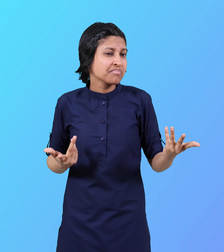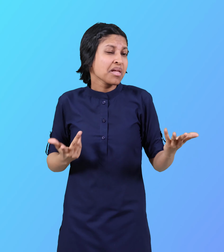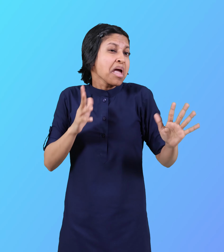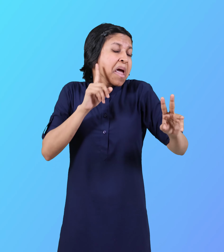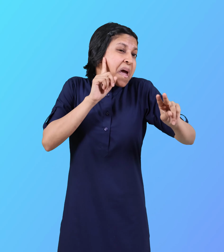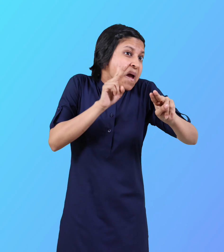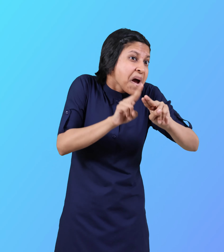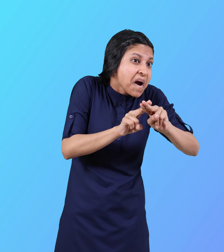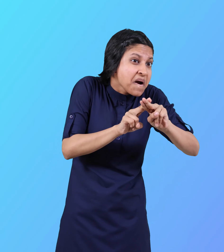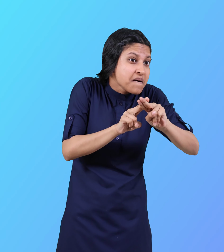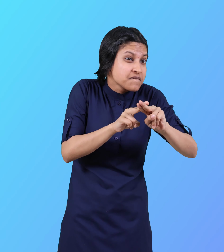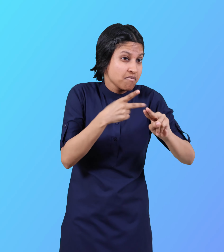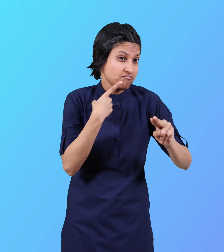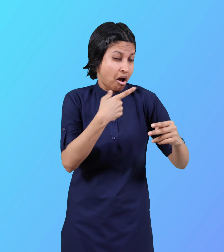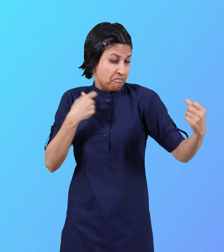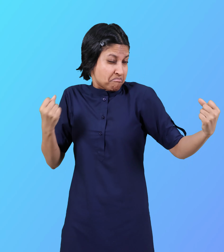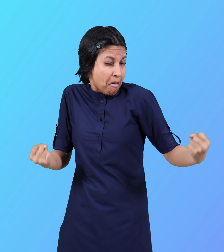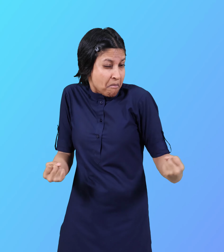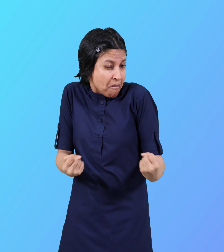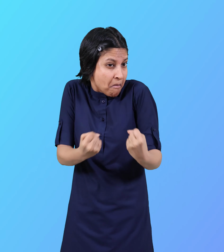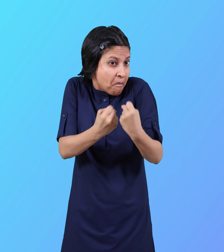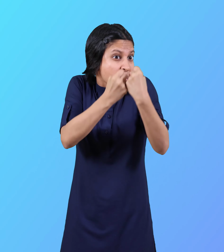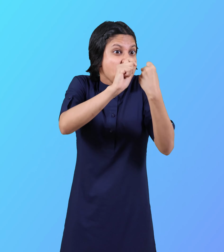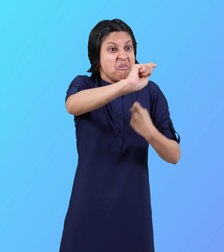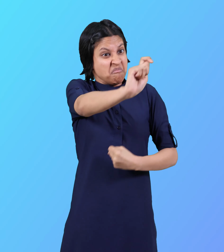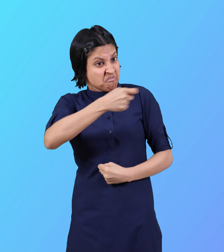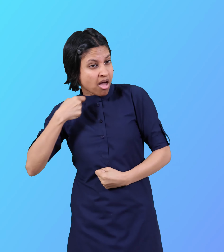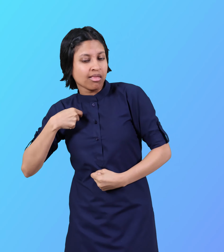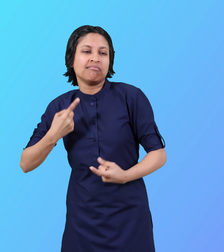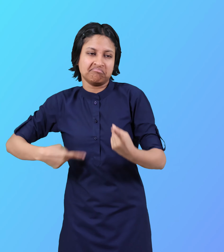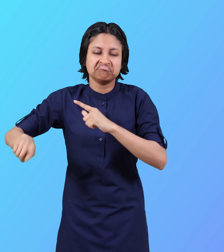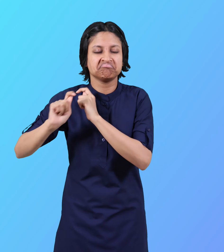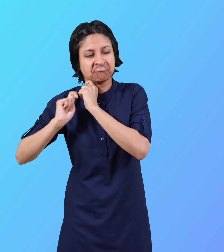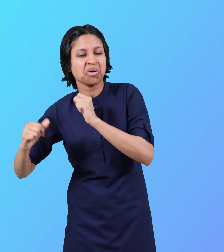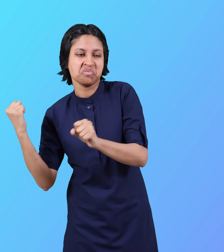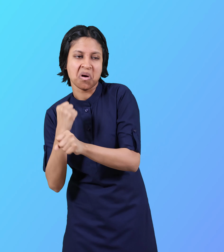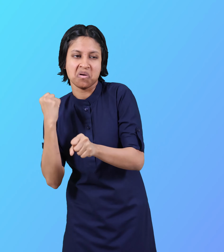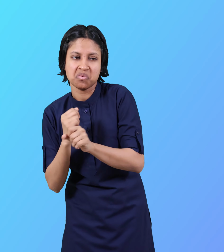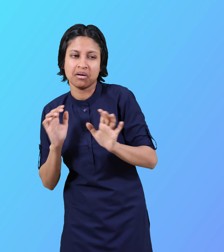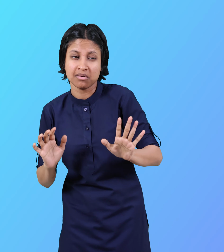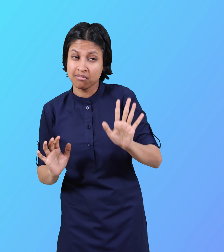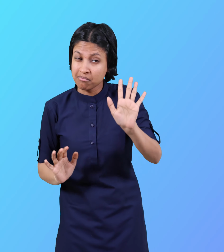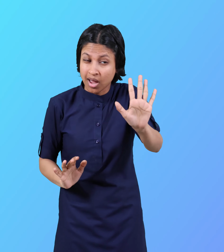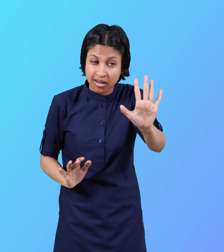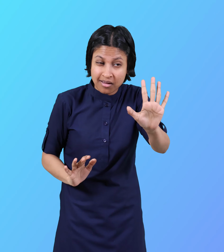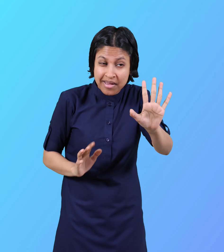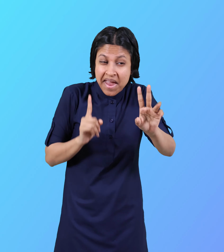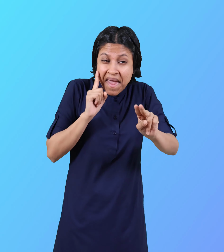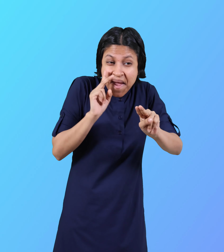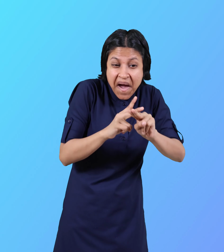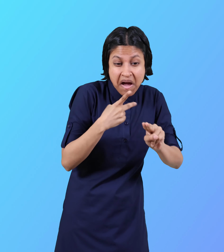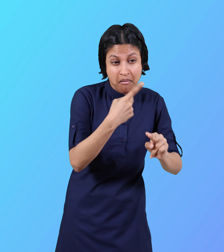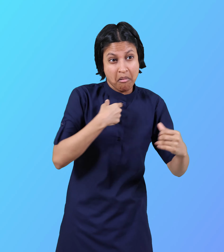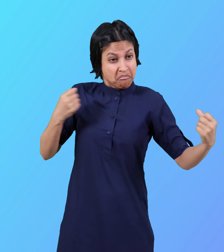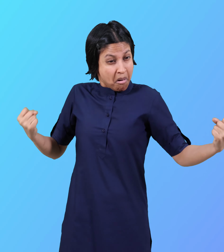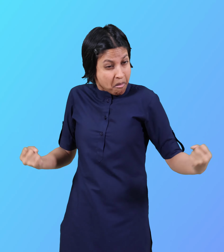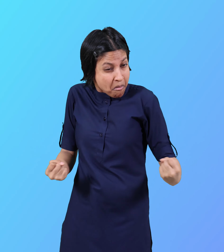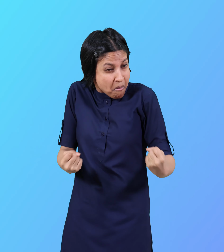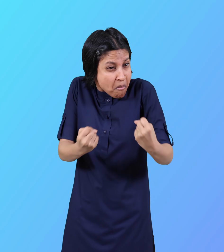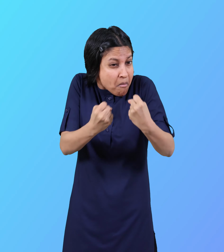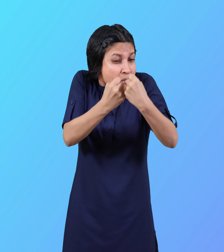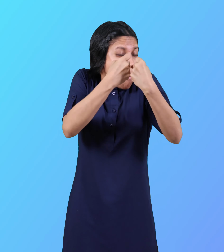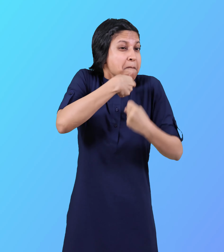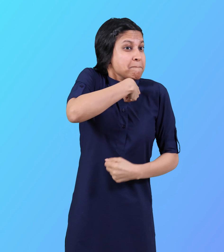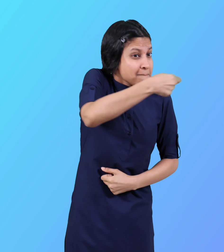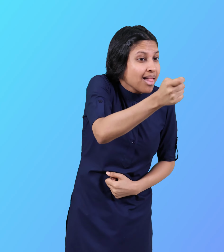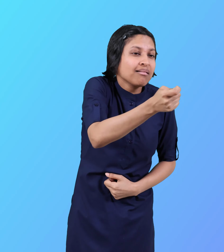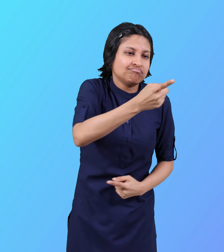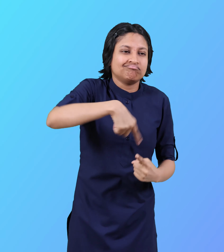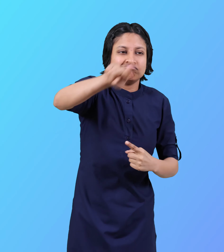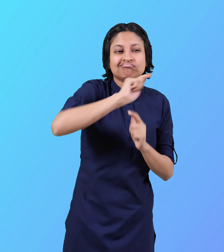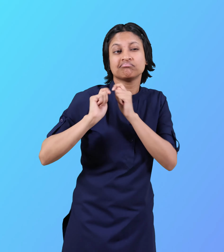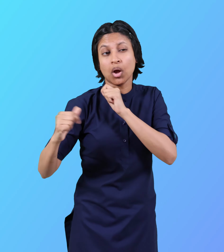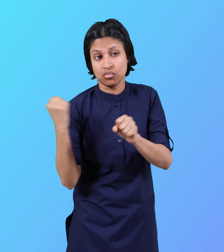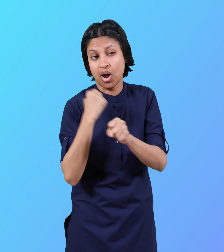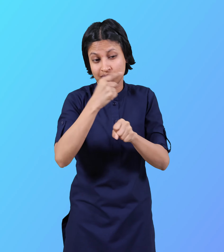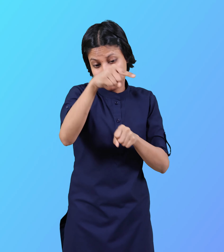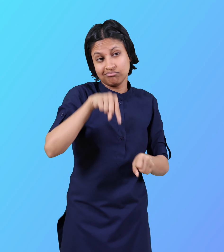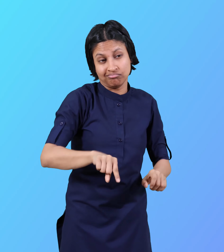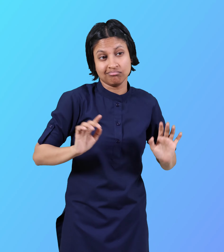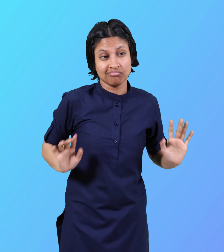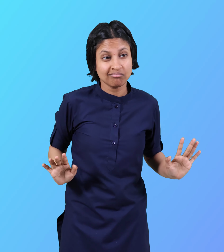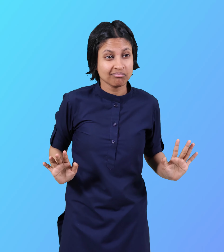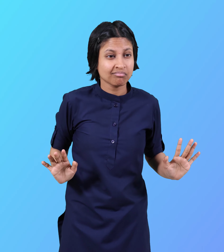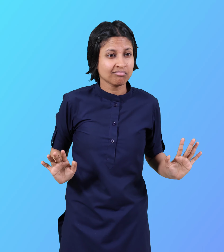If that man kills me, we will become your slaves. But if I kill your man, you will become our slaves.”